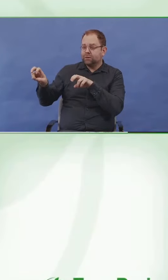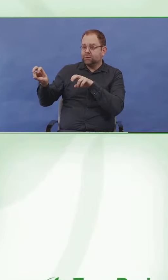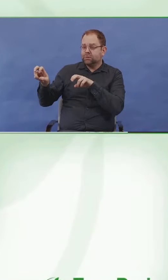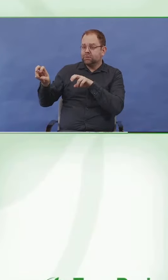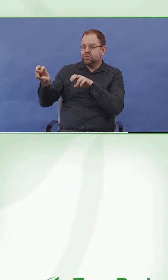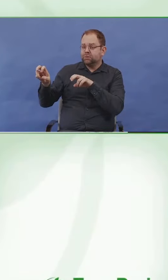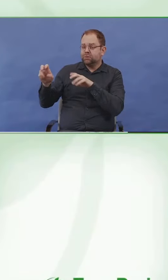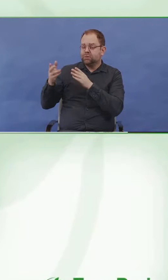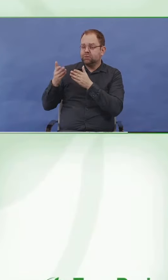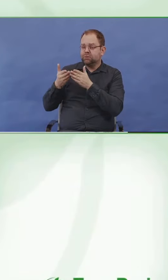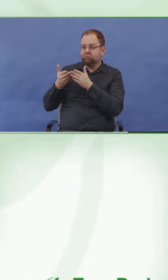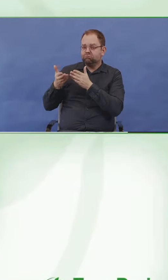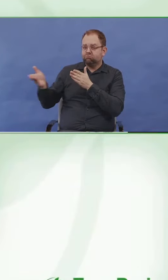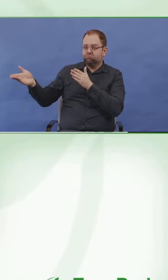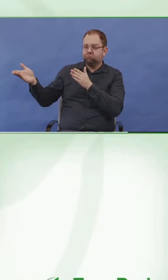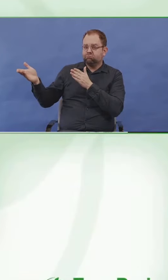Can I start may be with you, Lieve?